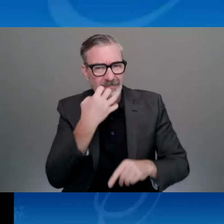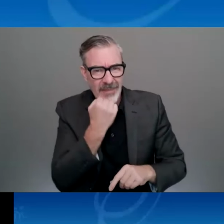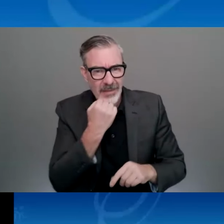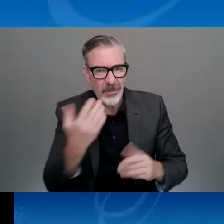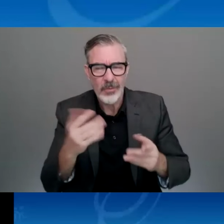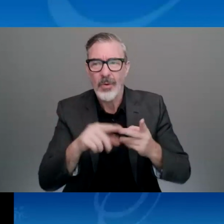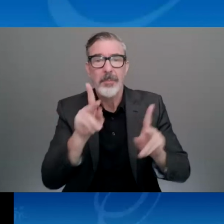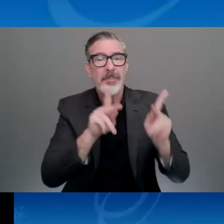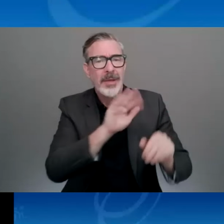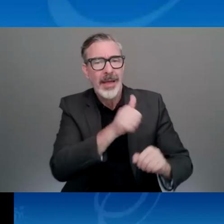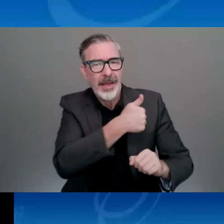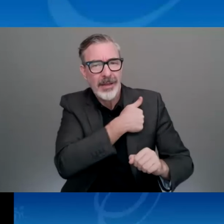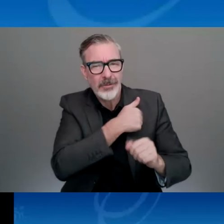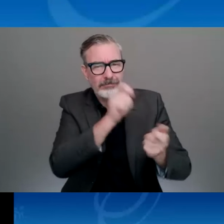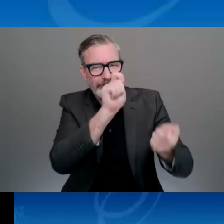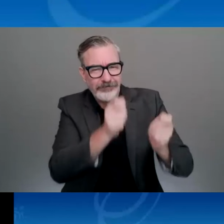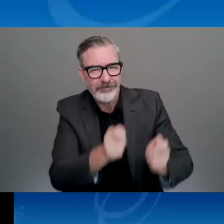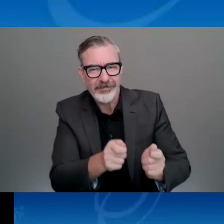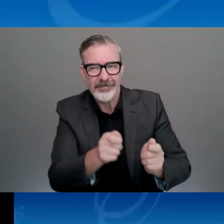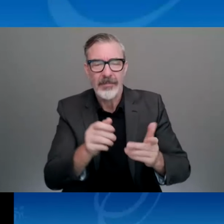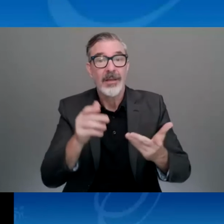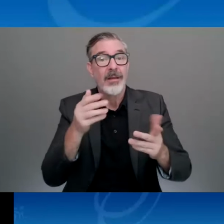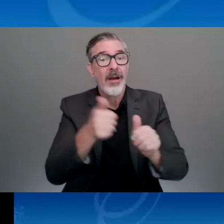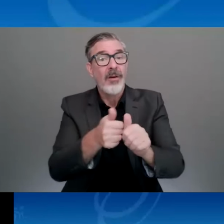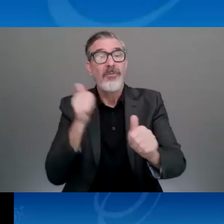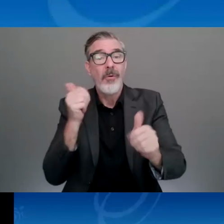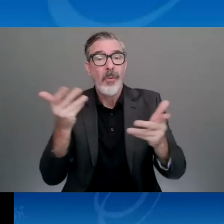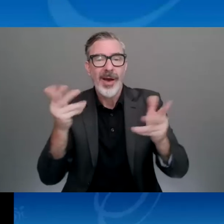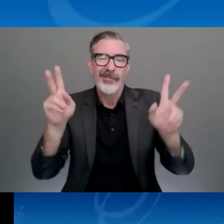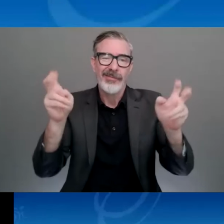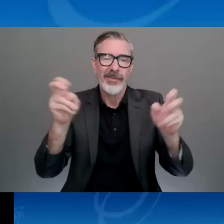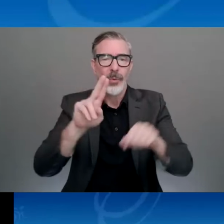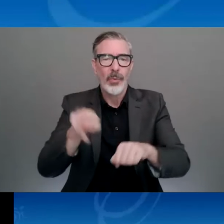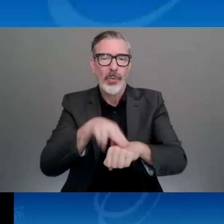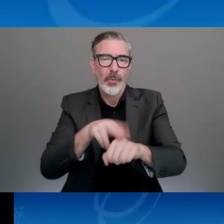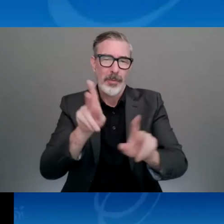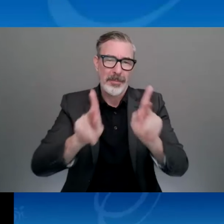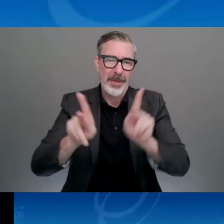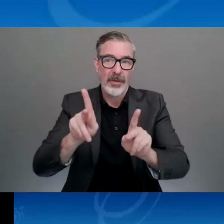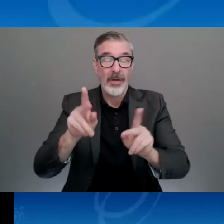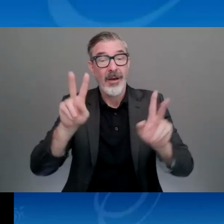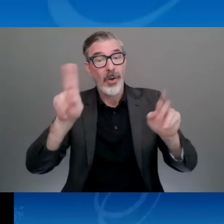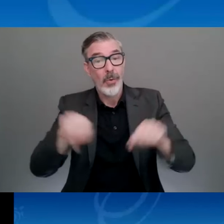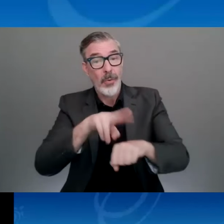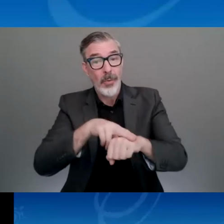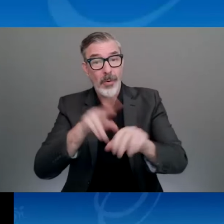toward the average human being and gigantic air quotes that exclude persons with disabilities. What does that mean from a leadership perspective?